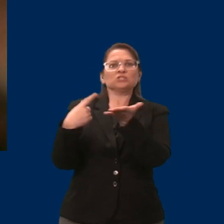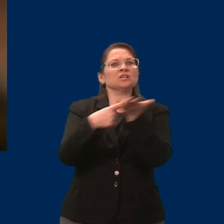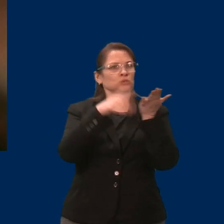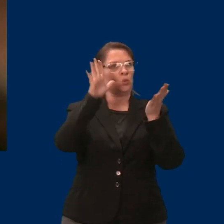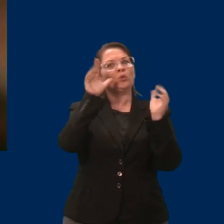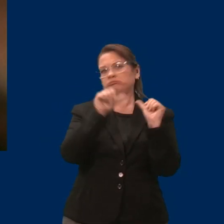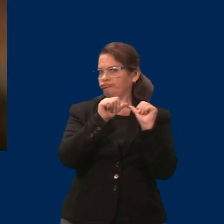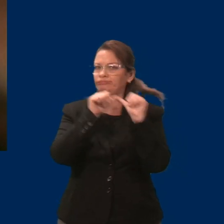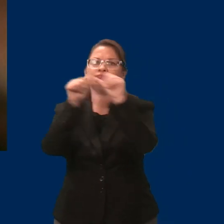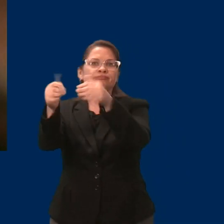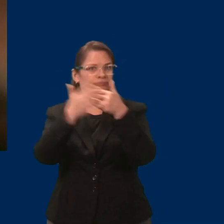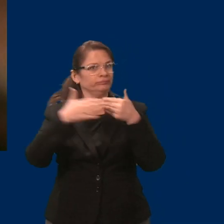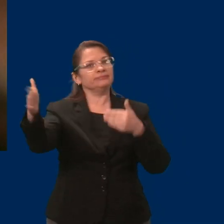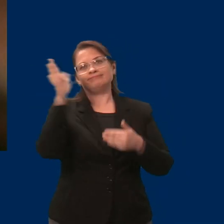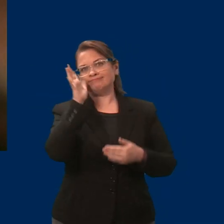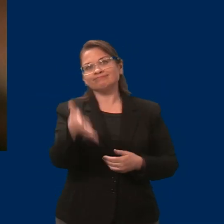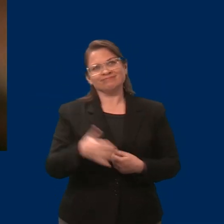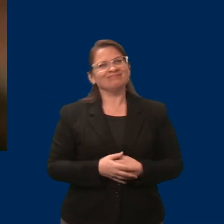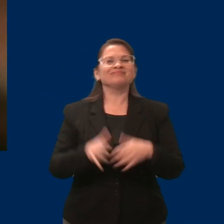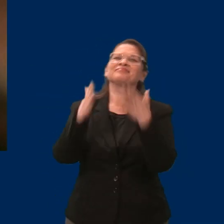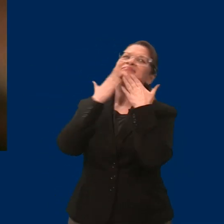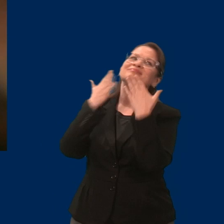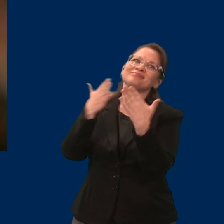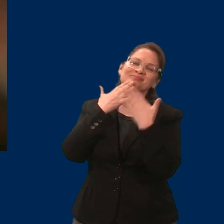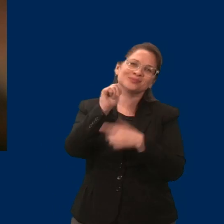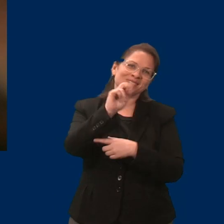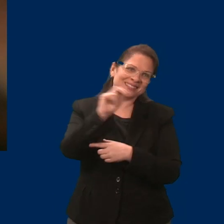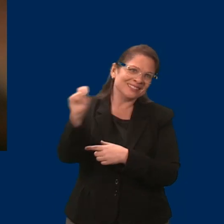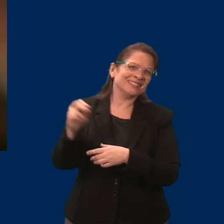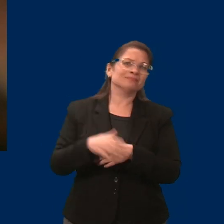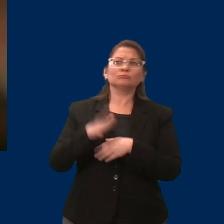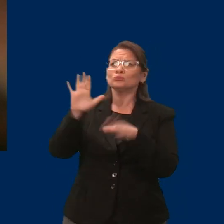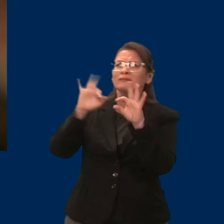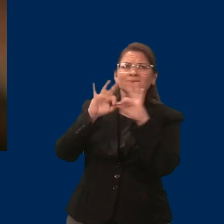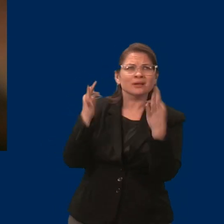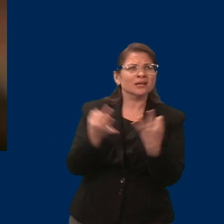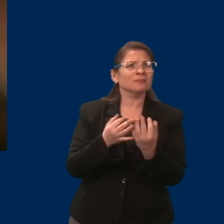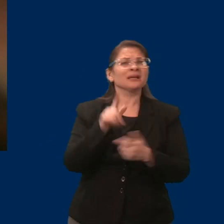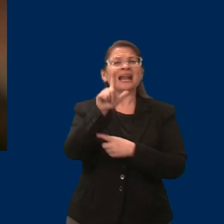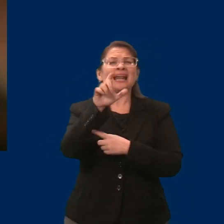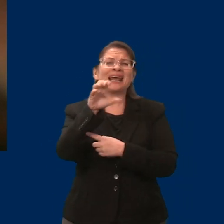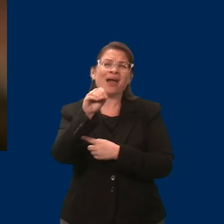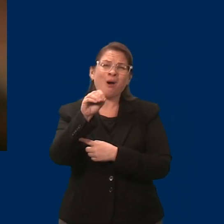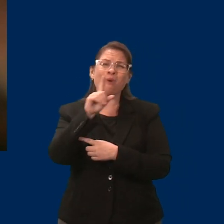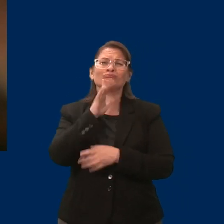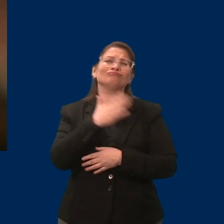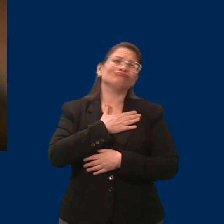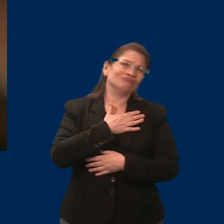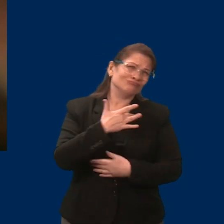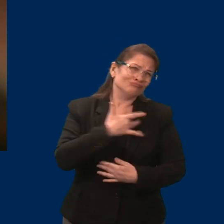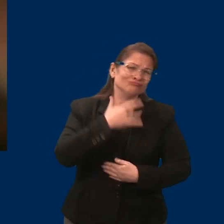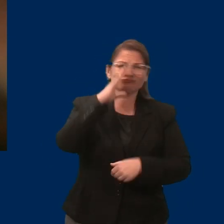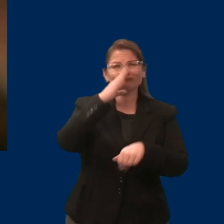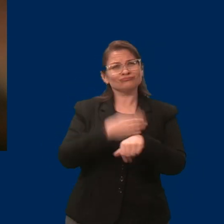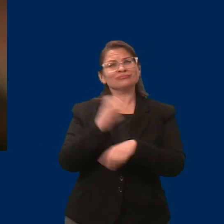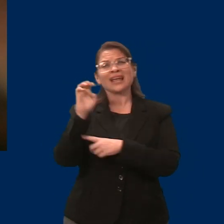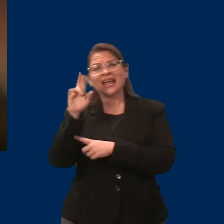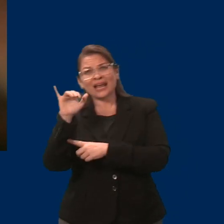You know, thank you, Anne and Leo, Erica, and Representative Reyer for this conversation today.